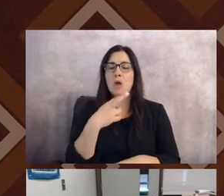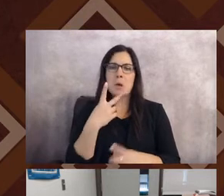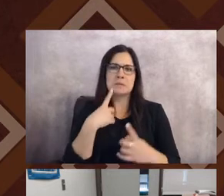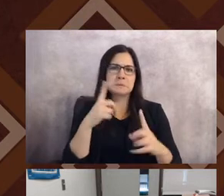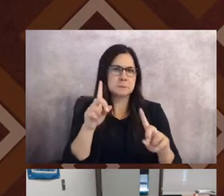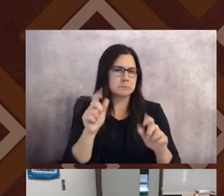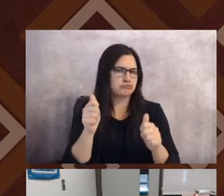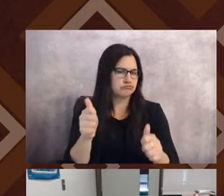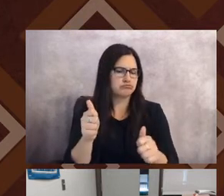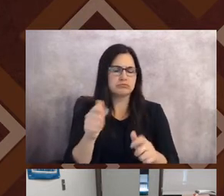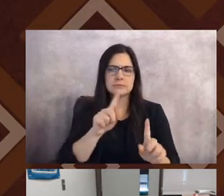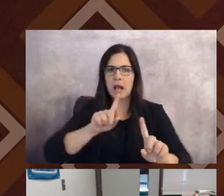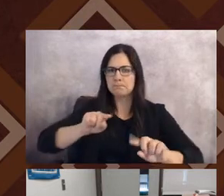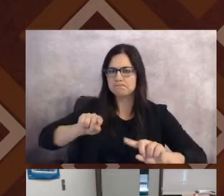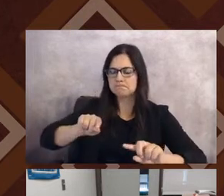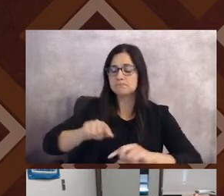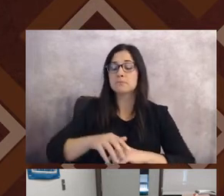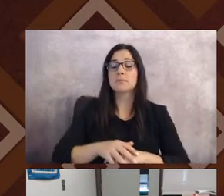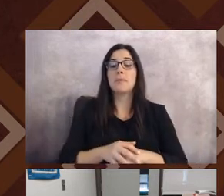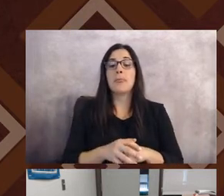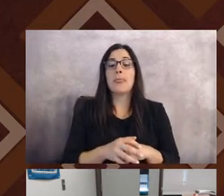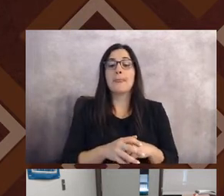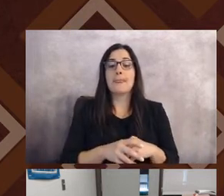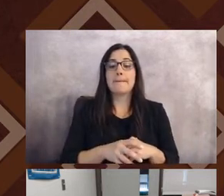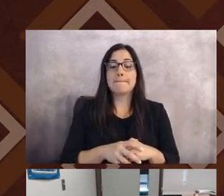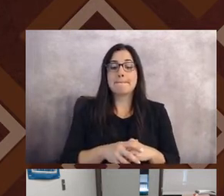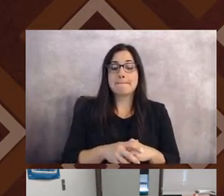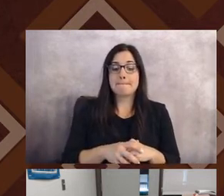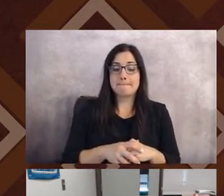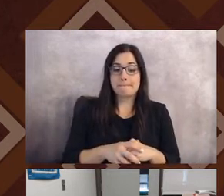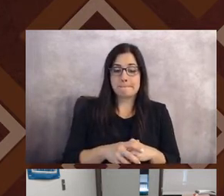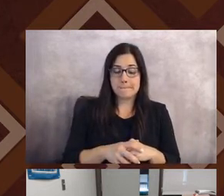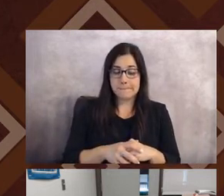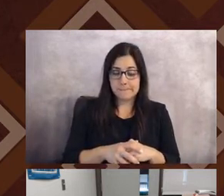And but then after the bombing of Pearl Harbor